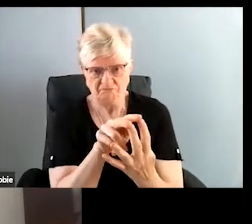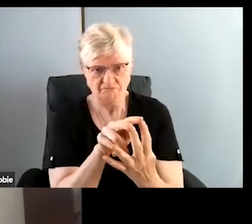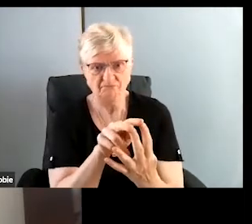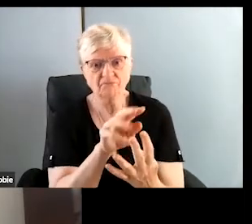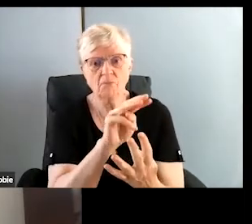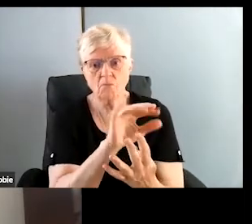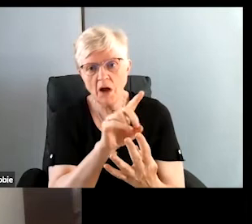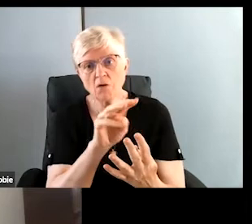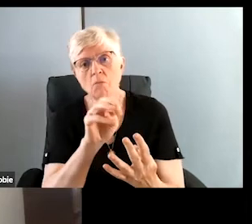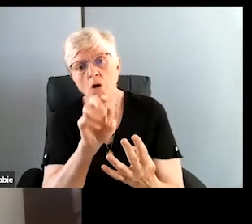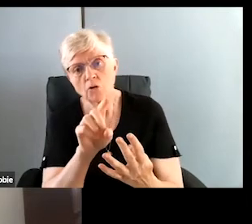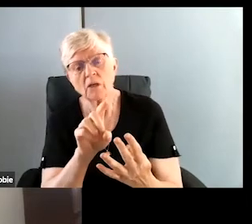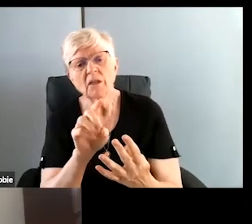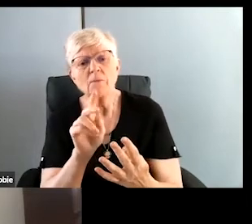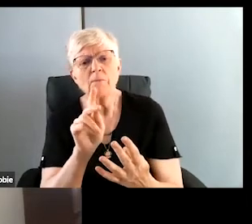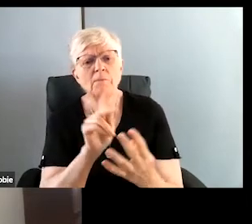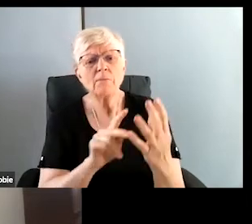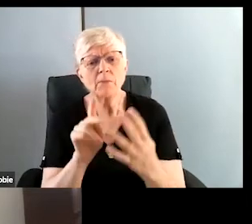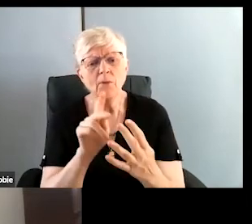SO WE'RE SEEING THAT THOSE THAT REPORTED VERY EASY TO